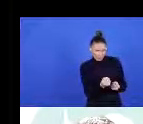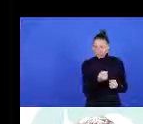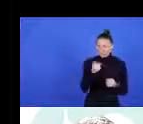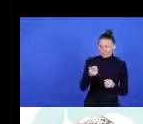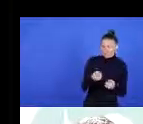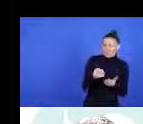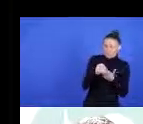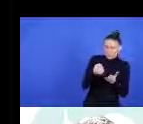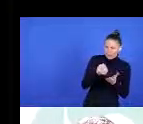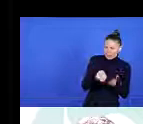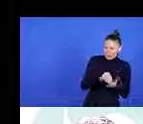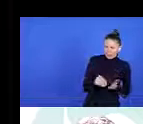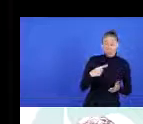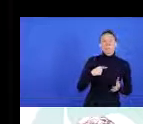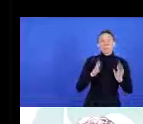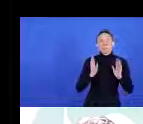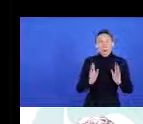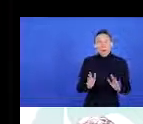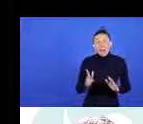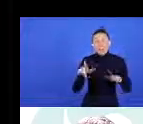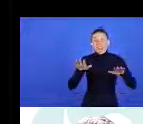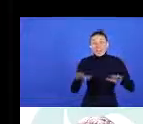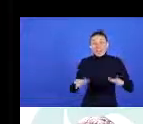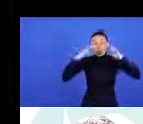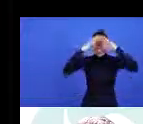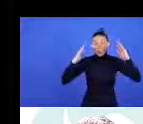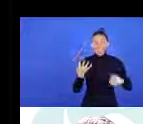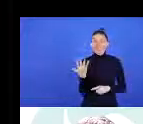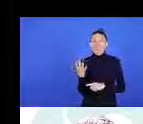sick leave during the implantation and rehabilitation, that is very